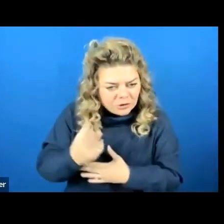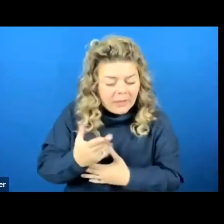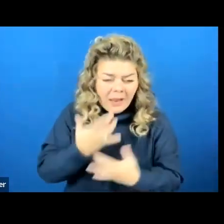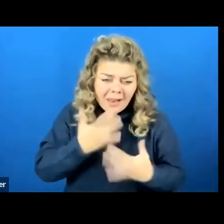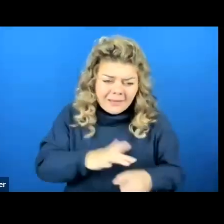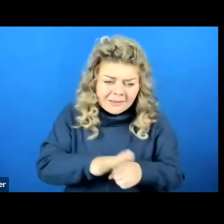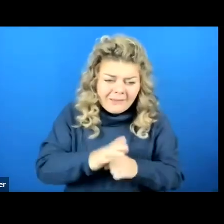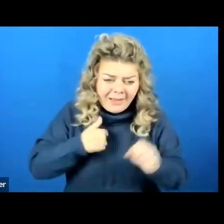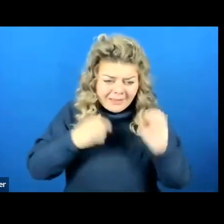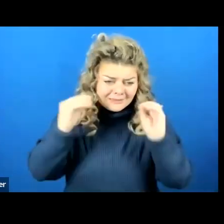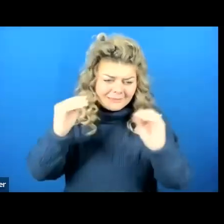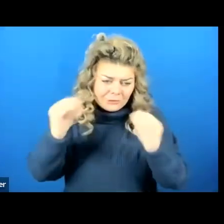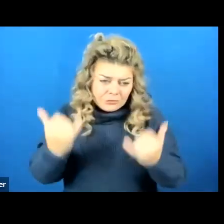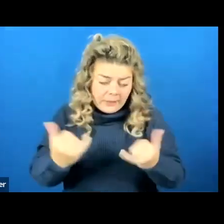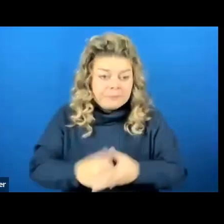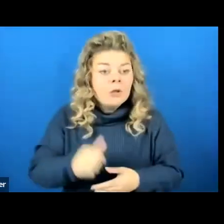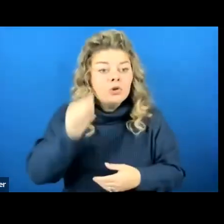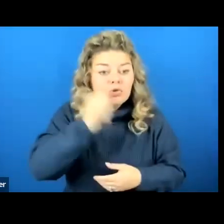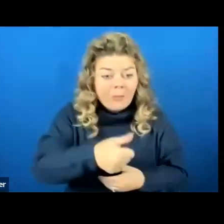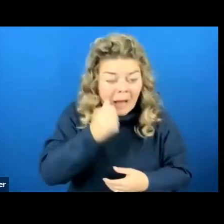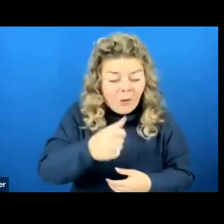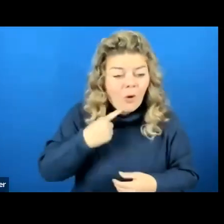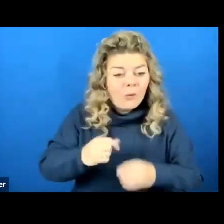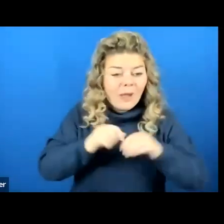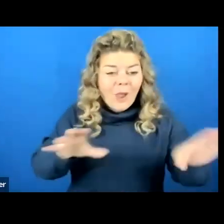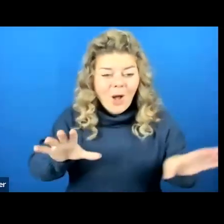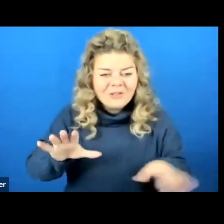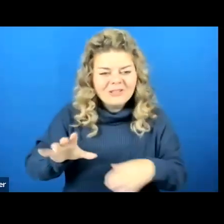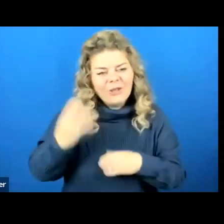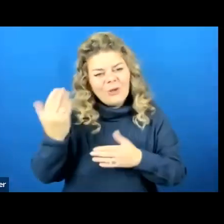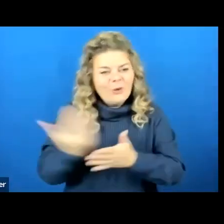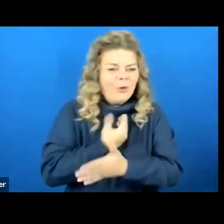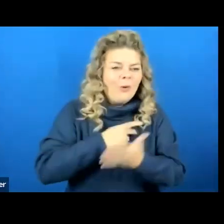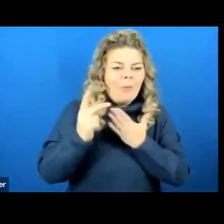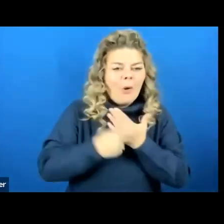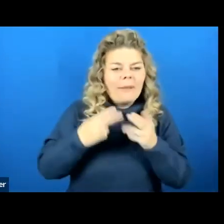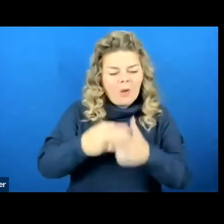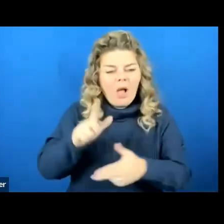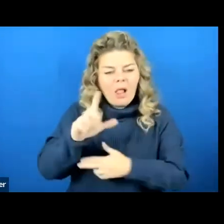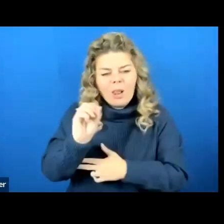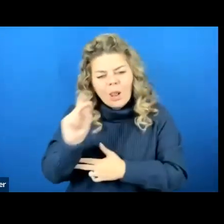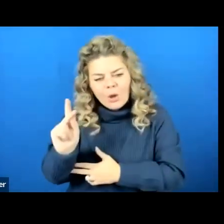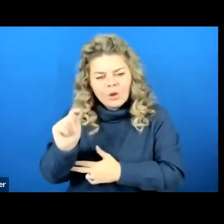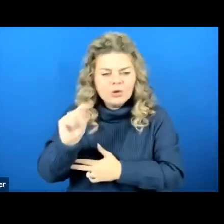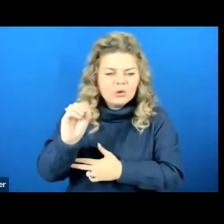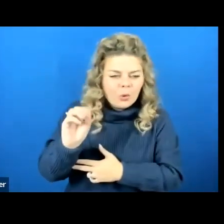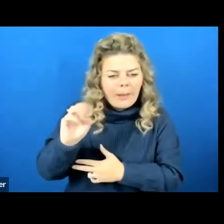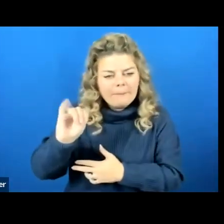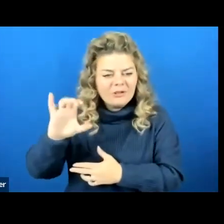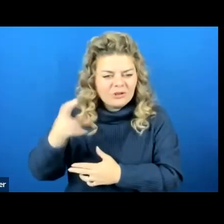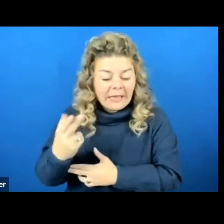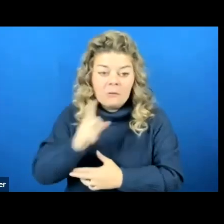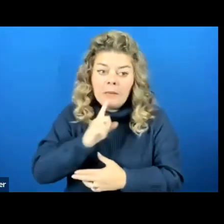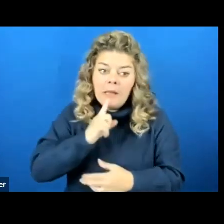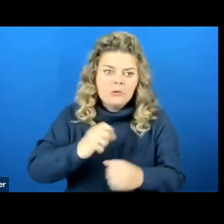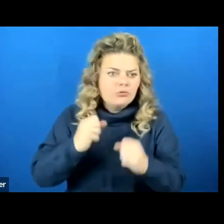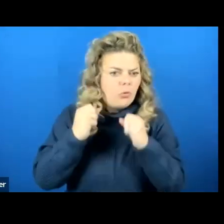Tomorrow we publicly launch the Look to Michigan campaign, our most ambitious comprehensive fundraising campaign to date.